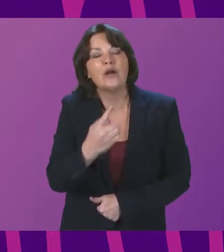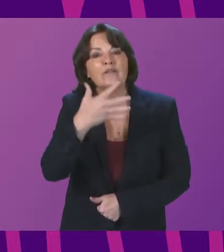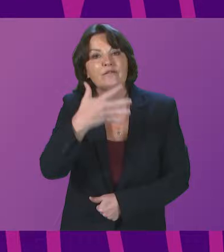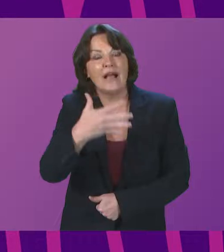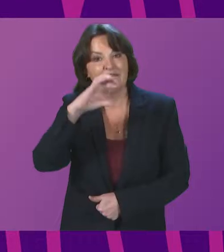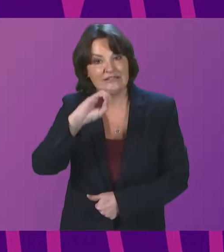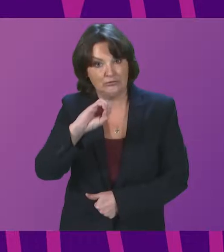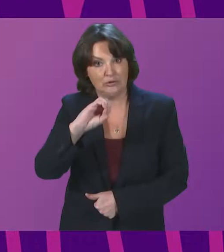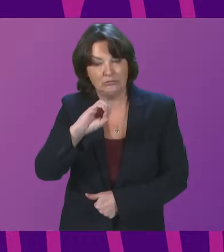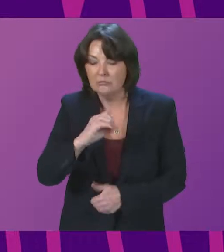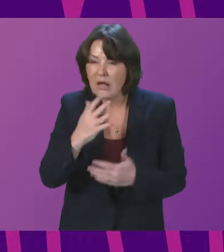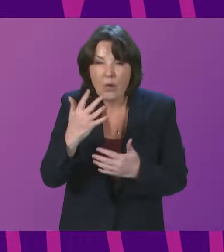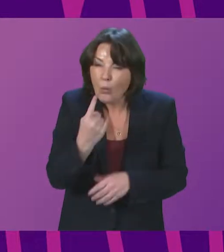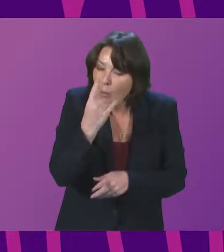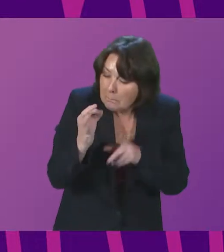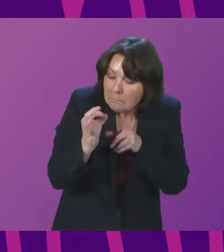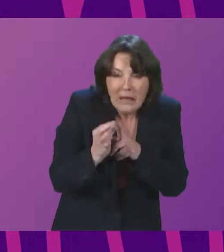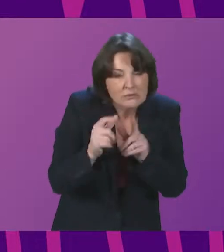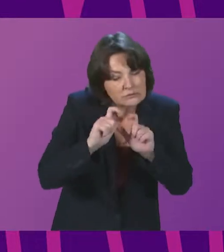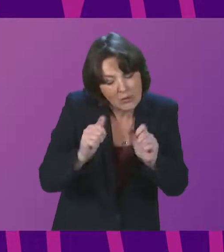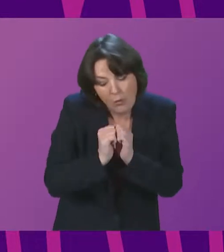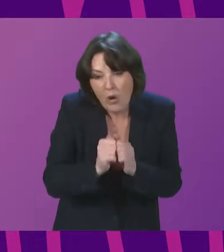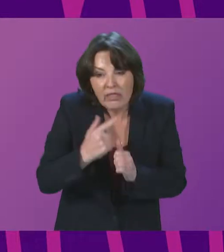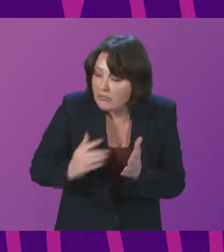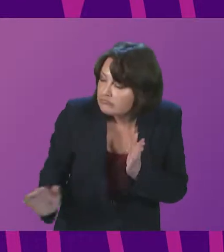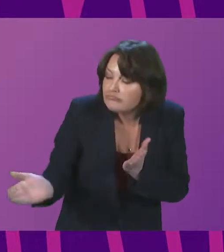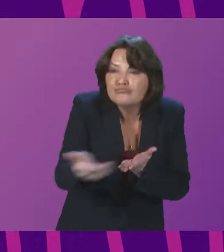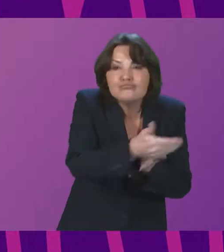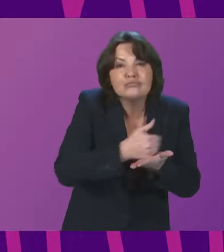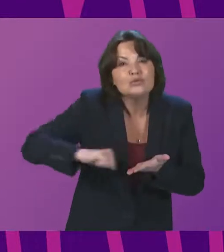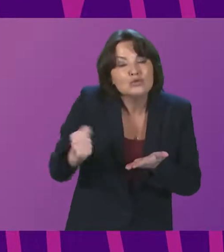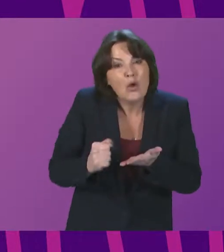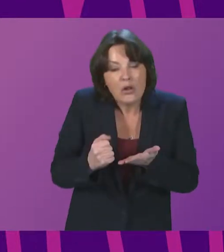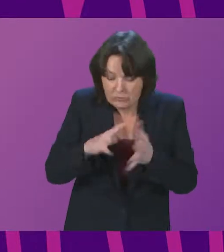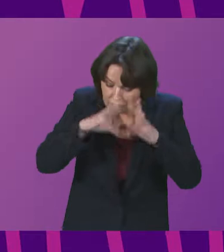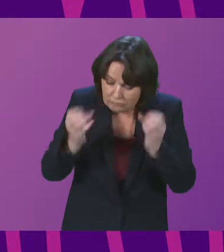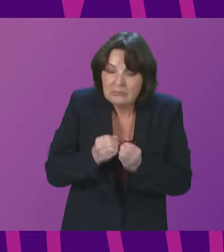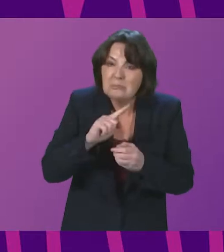Every penny donated from Scotland will help to get much needed aid to the people of Ukraine